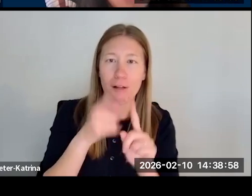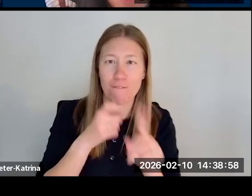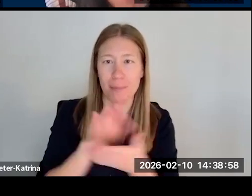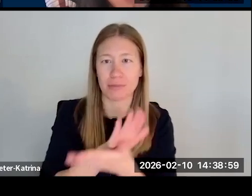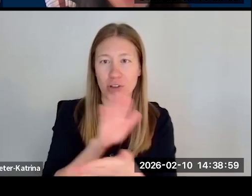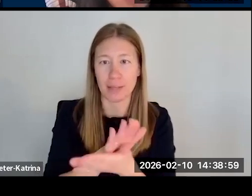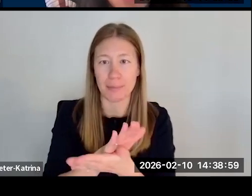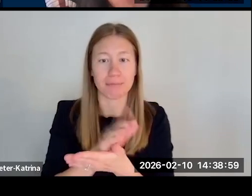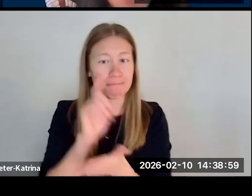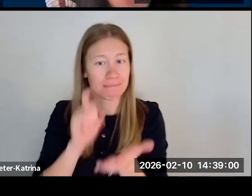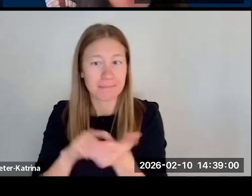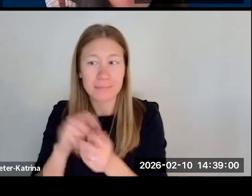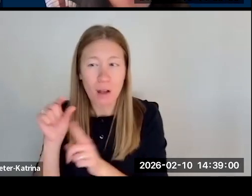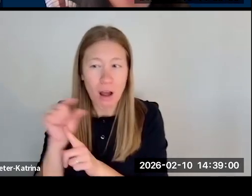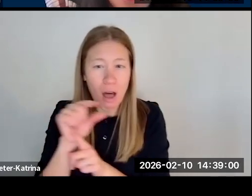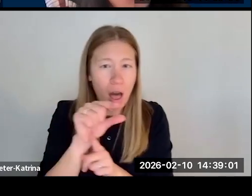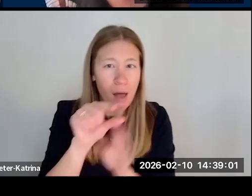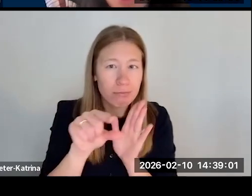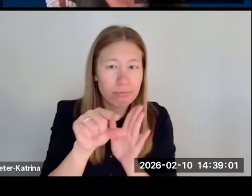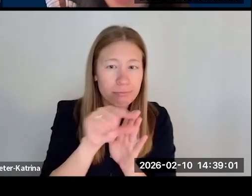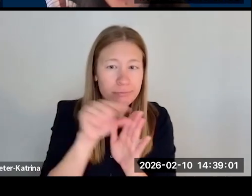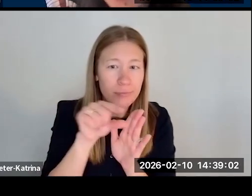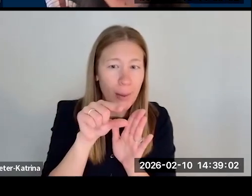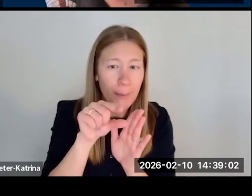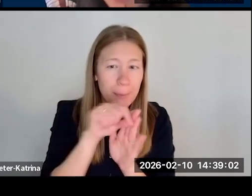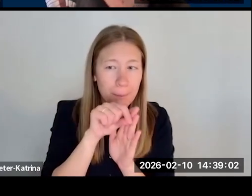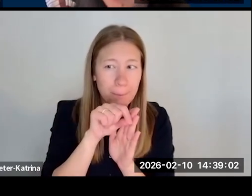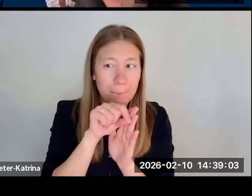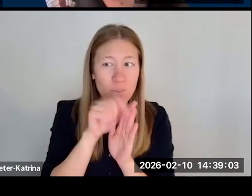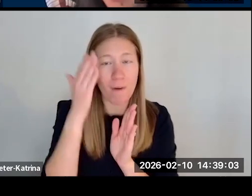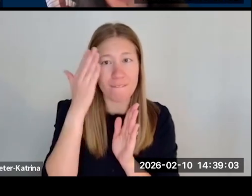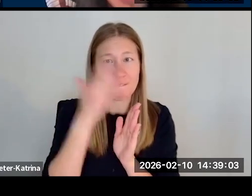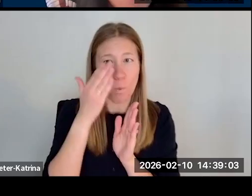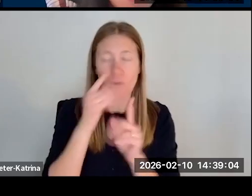So I'll grab the light purple for my foreground, that's my text color